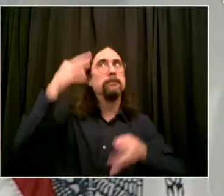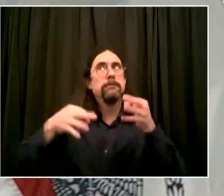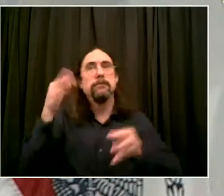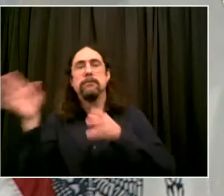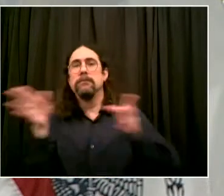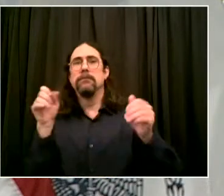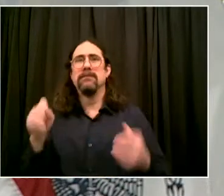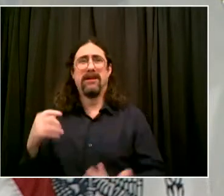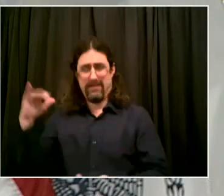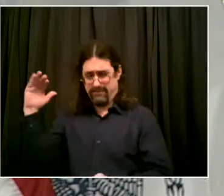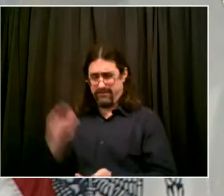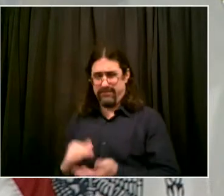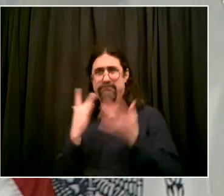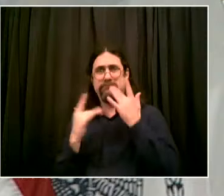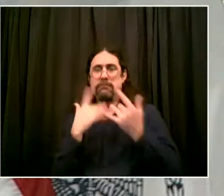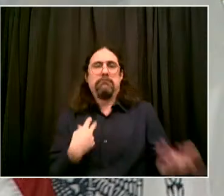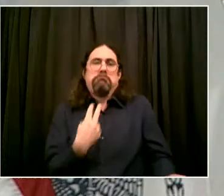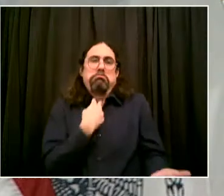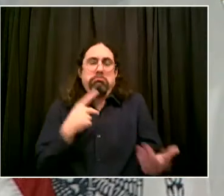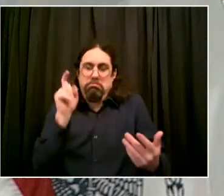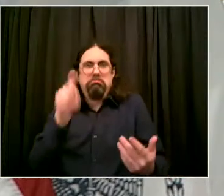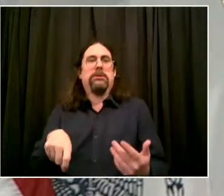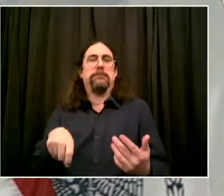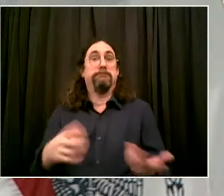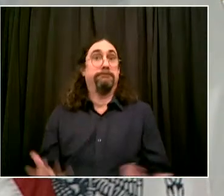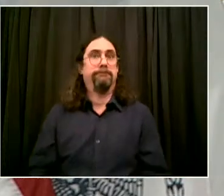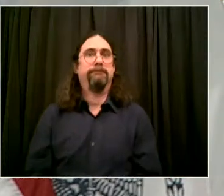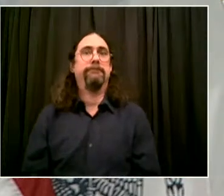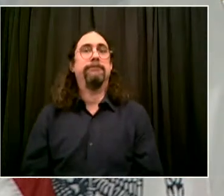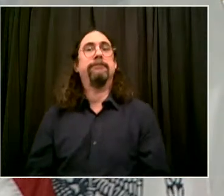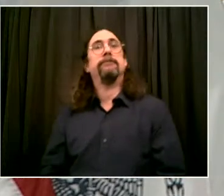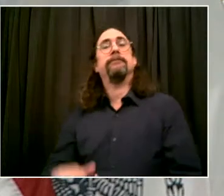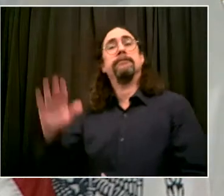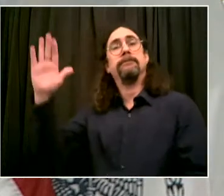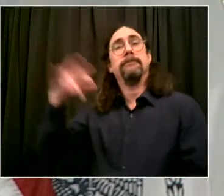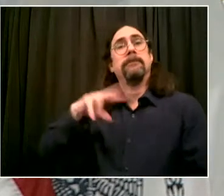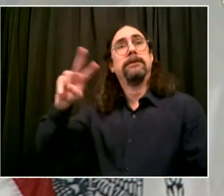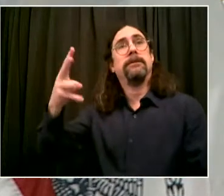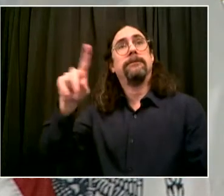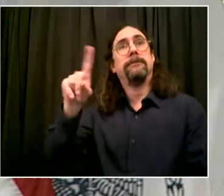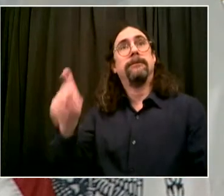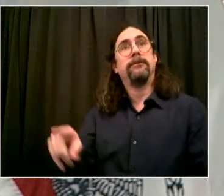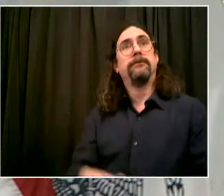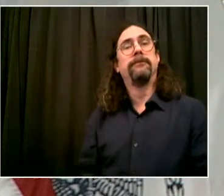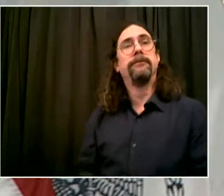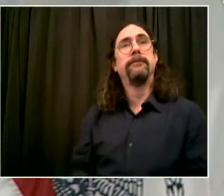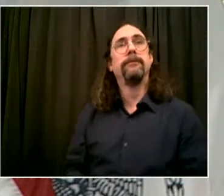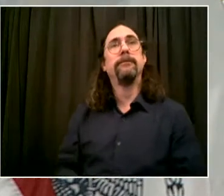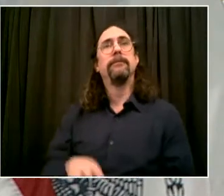SPOKE WITH THE WHITE HOUSE A SMALL MORNING, WILLLLKI ND OF ARGUANTEE OR INK INDICATIONS DO YOU GET THAT THERE'D ACTUALLY